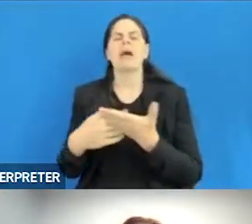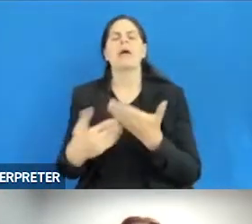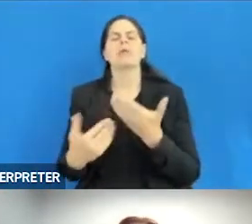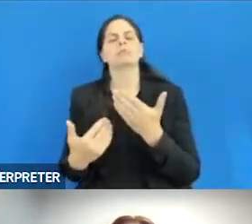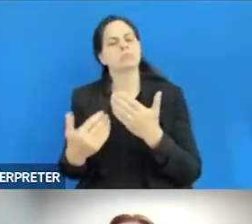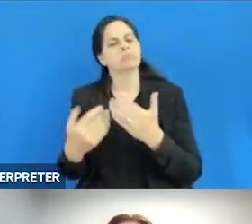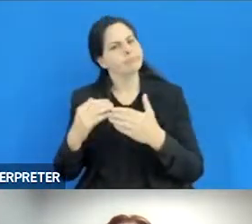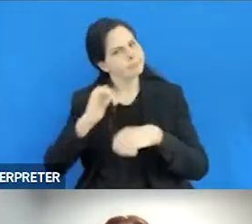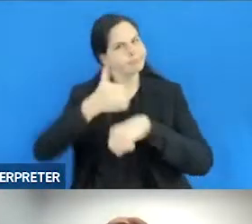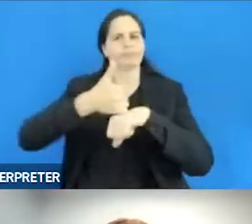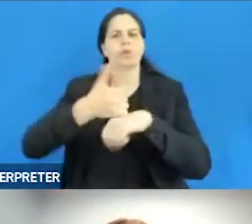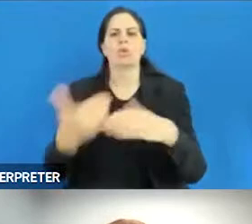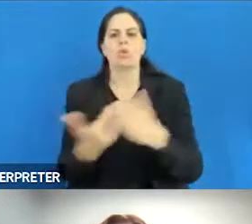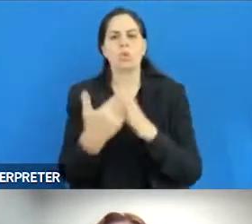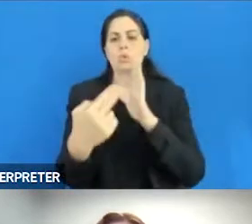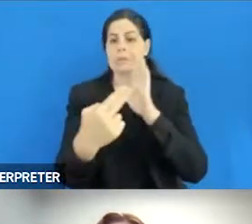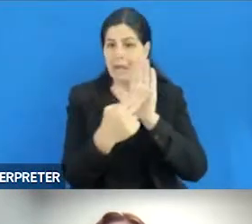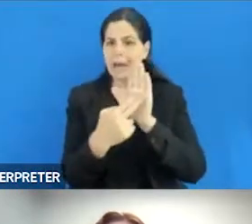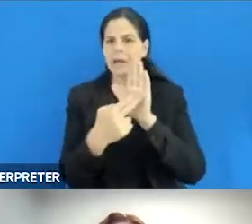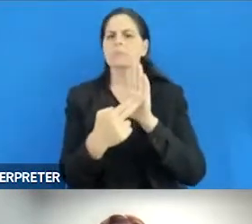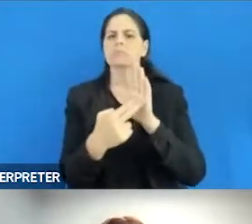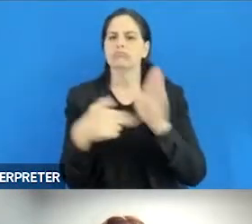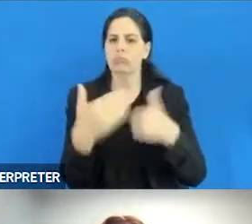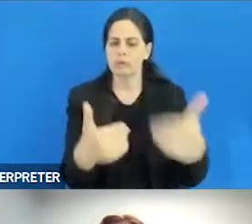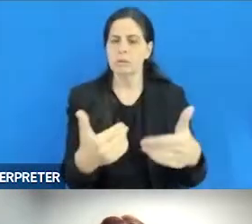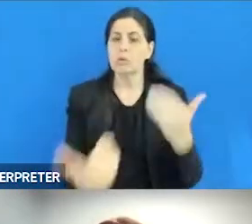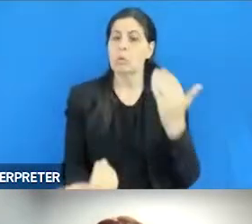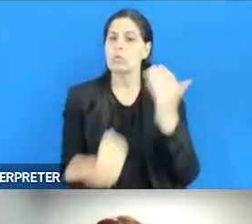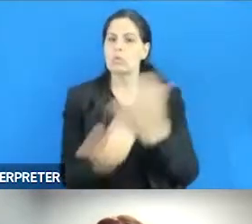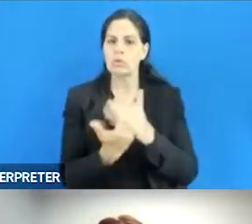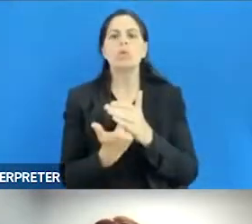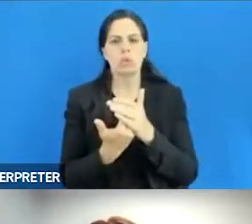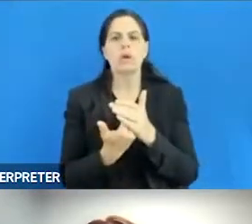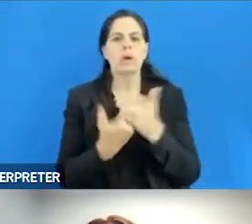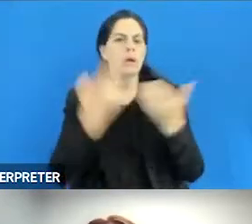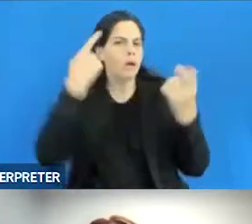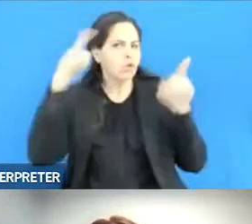So now we have these new dedicated agreements with terms that are relevant to the fast-moving